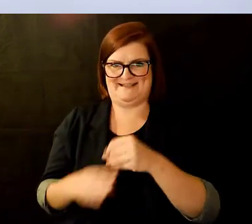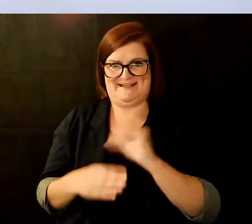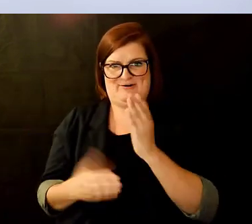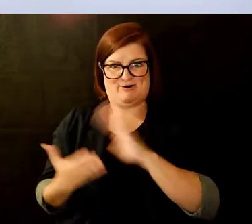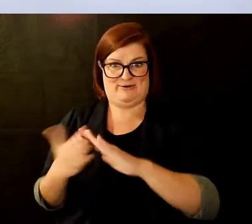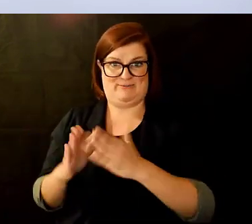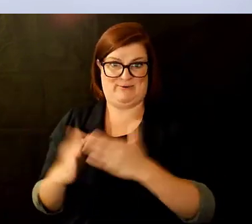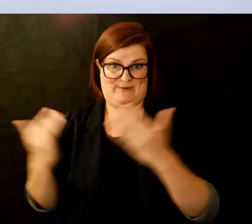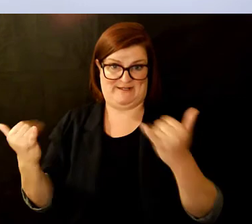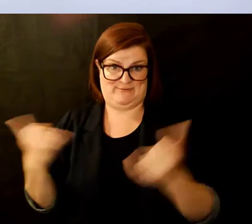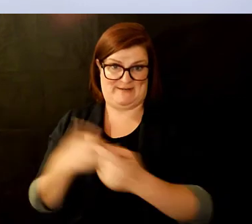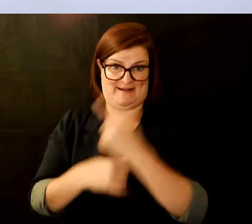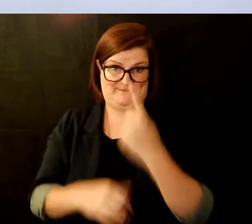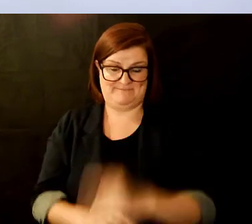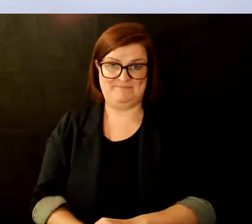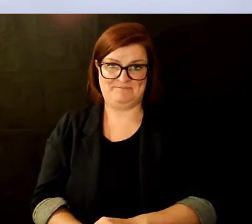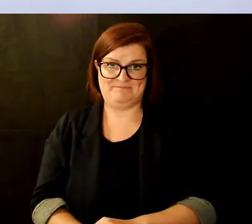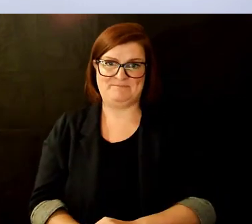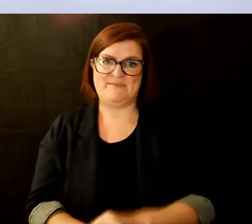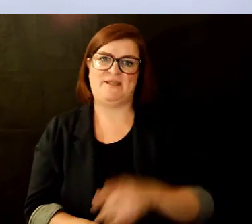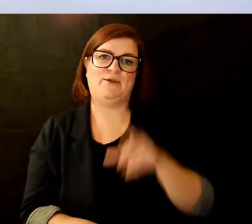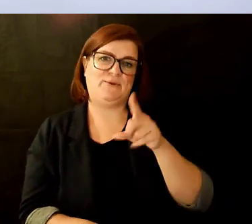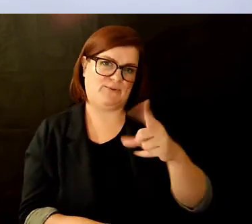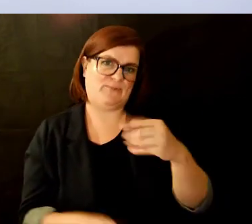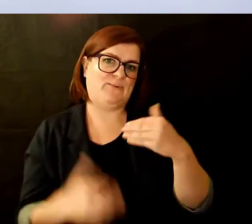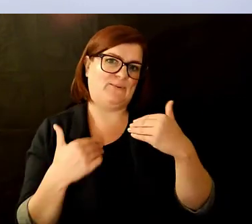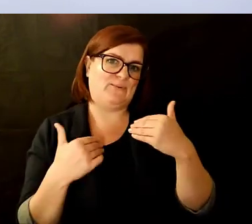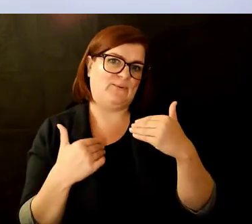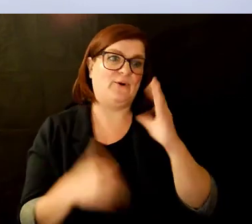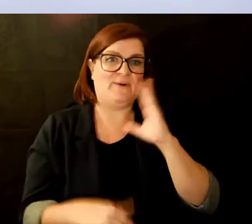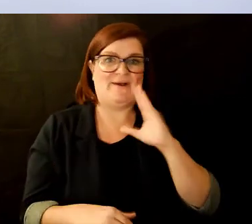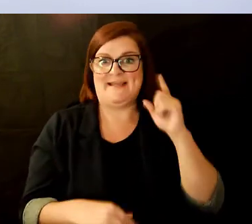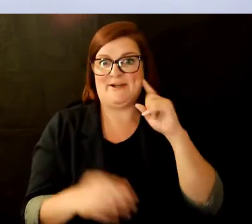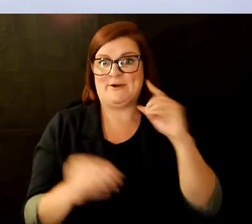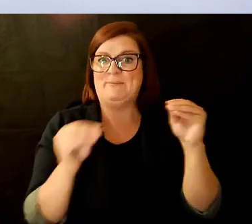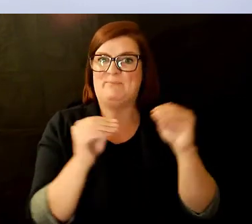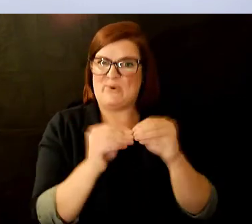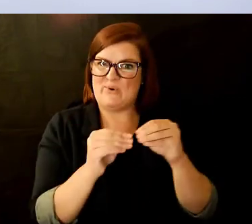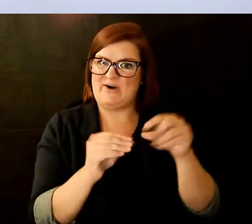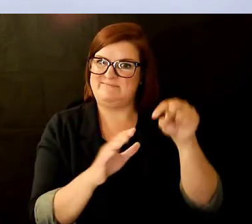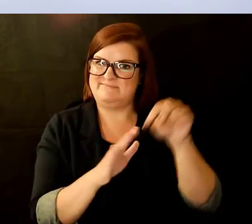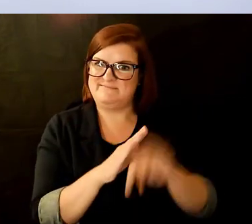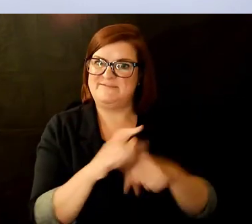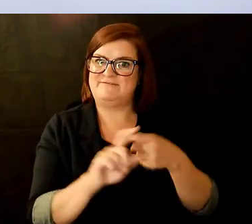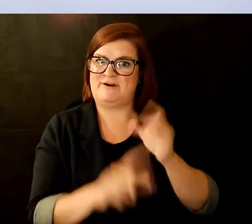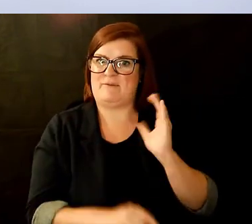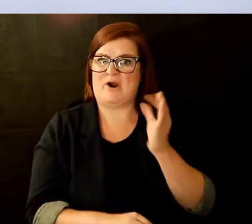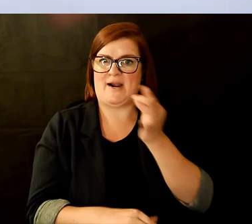You'll have a chance to hear more from our experts about some of these, as well as others,